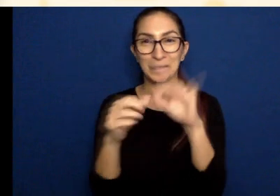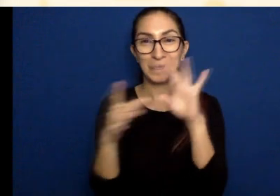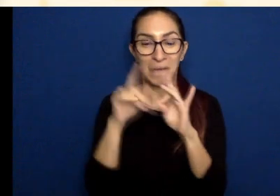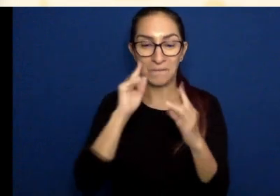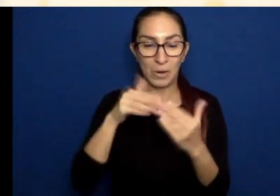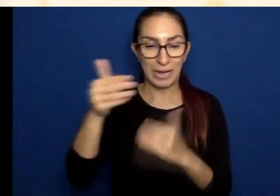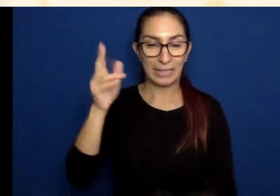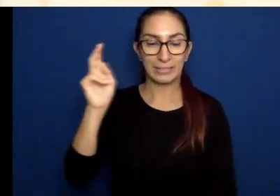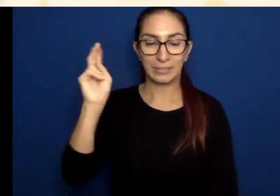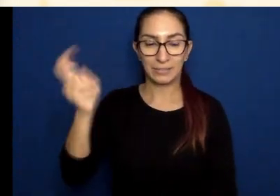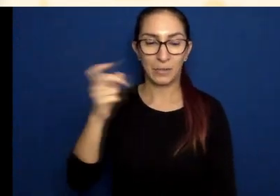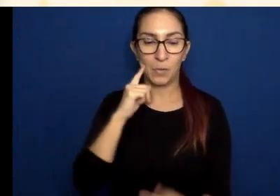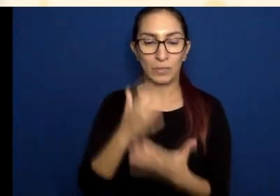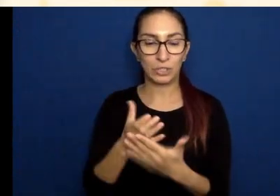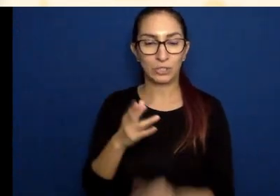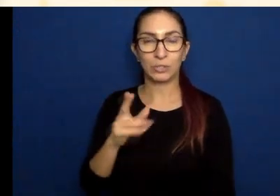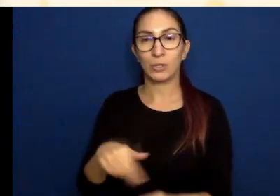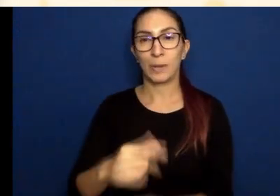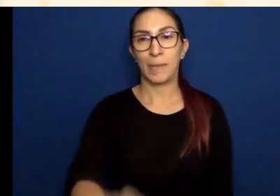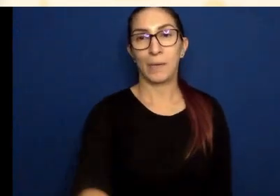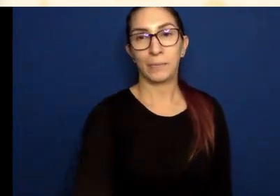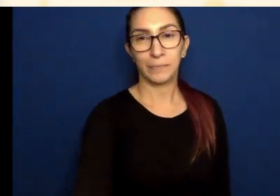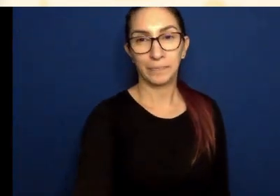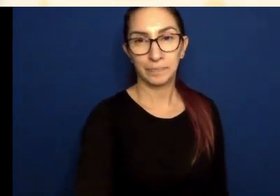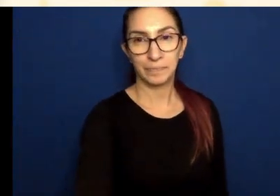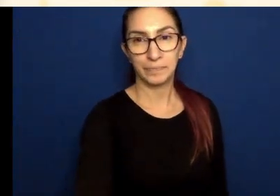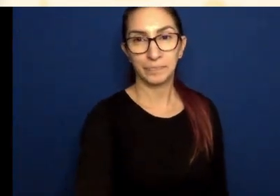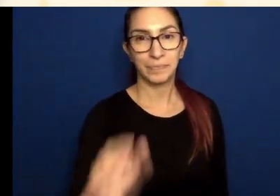Crafting Inclusive WordPress Events for Those with Invisible Illnesses